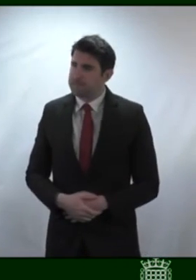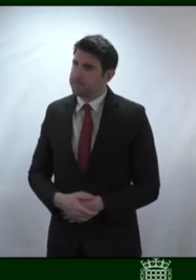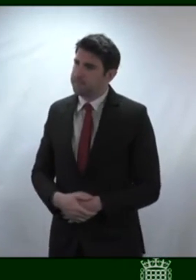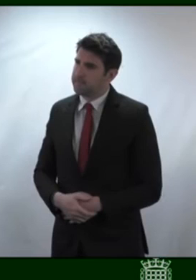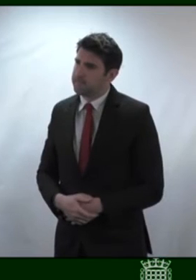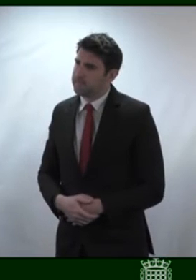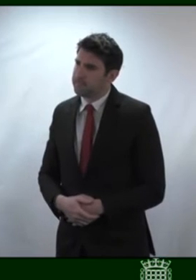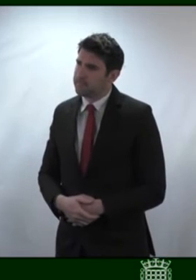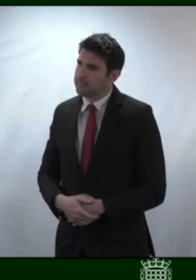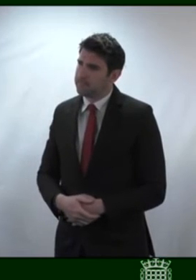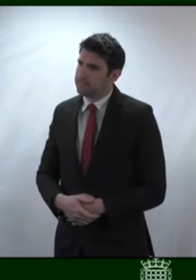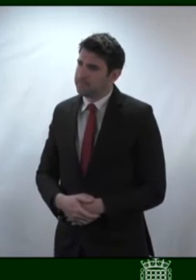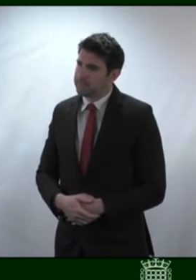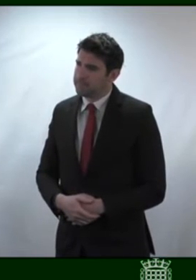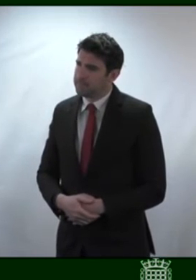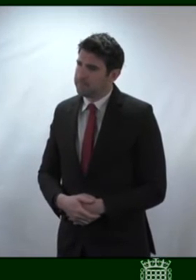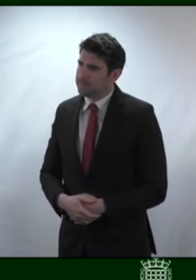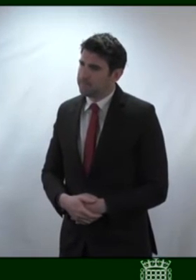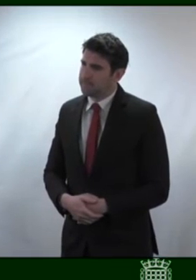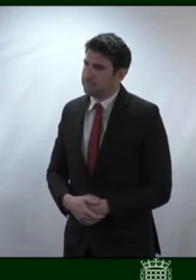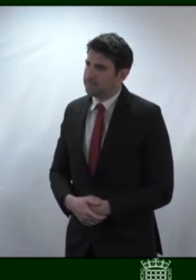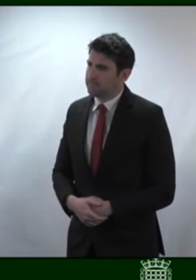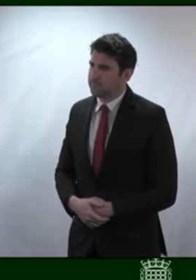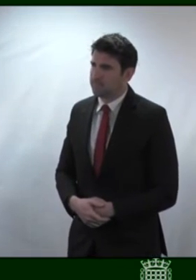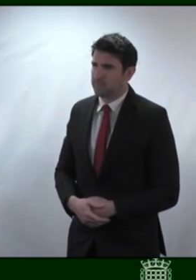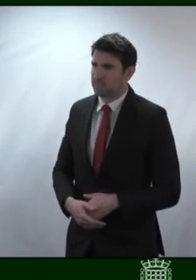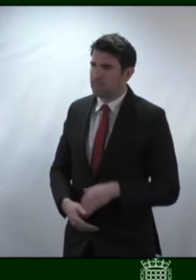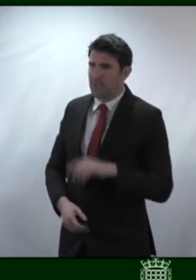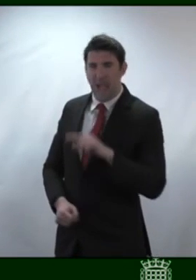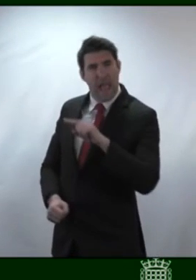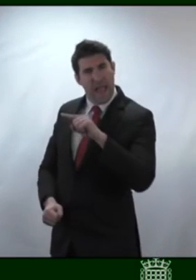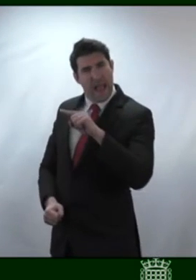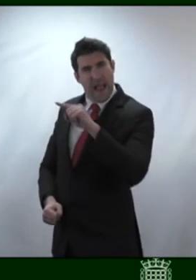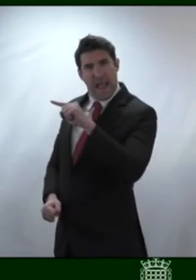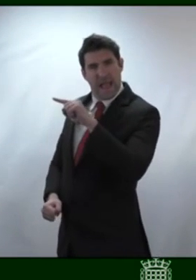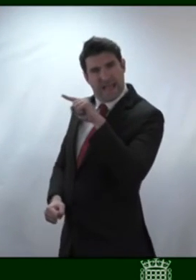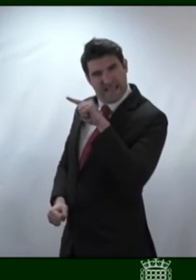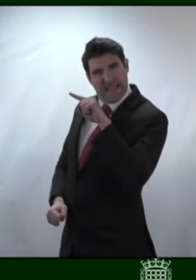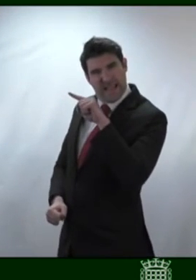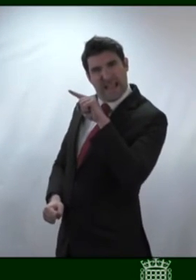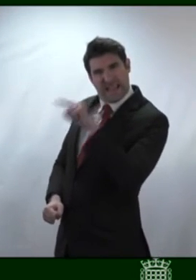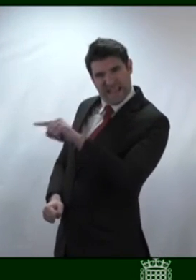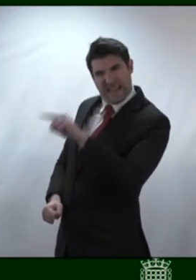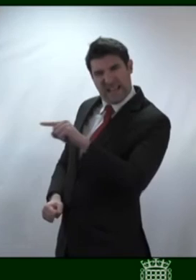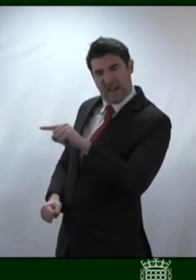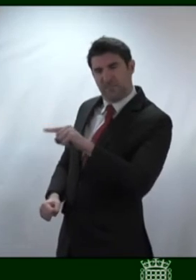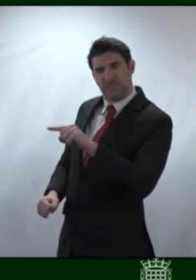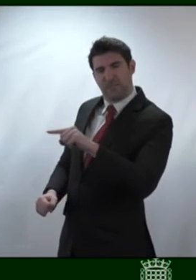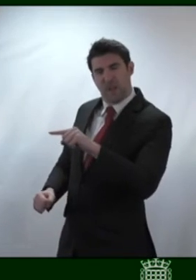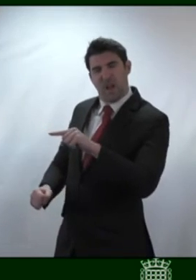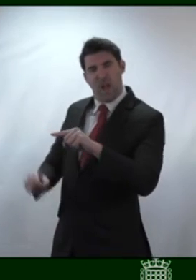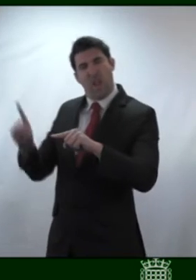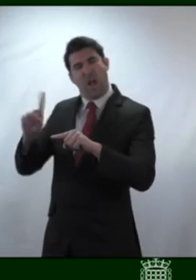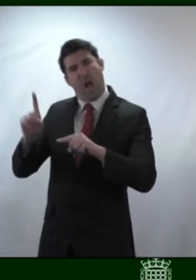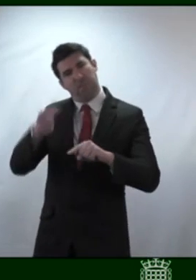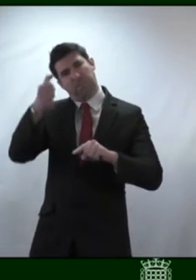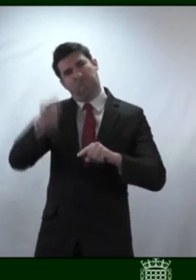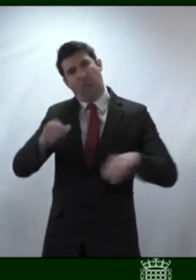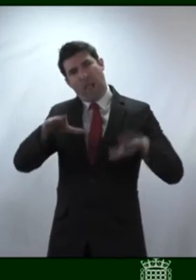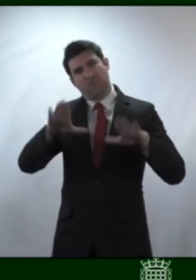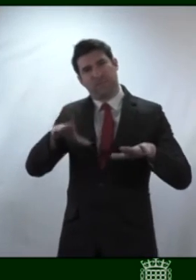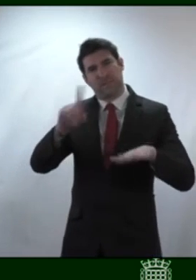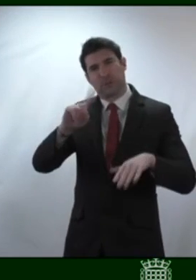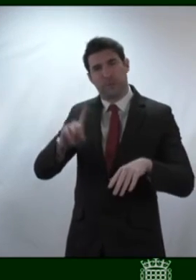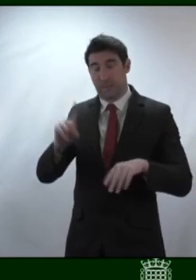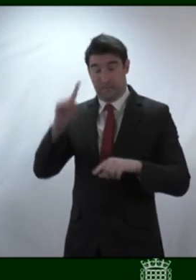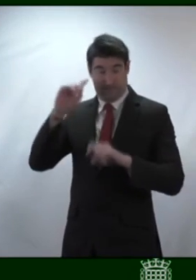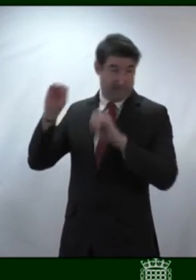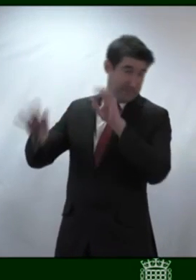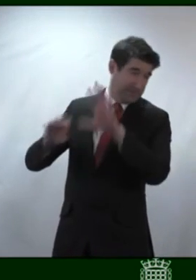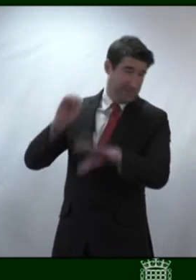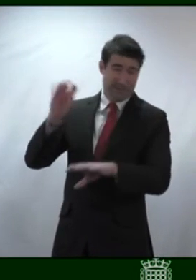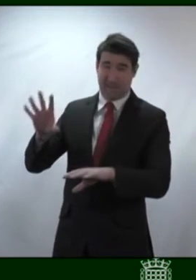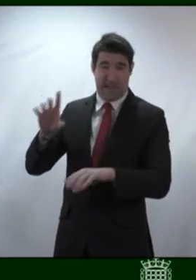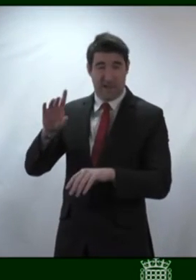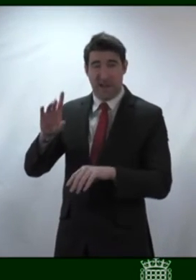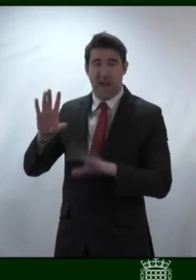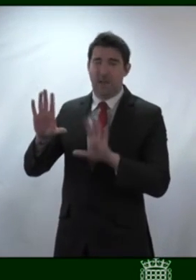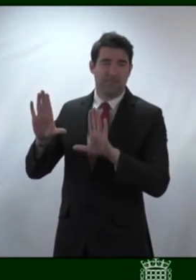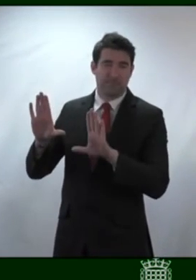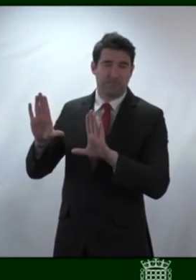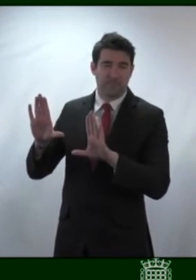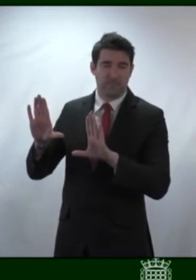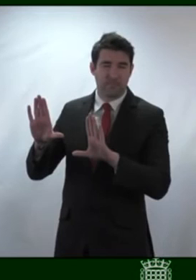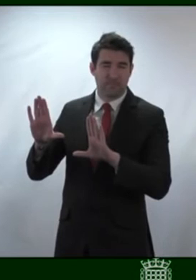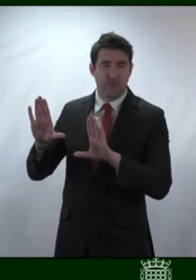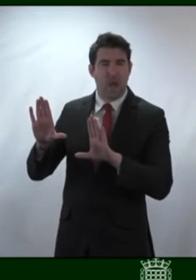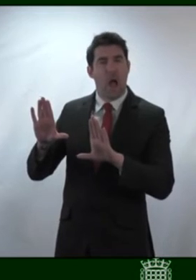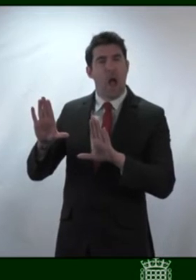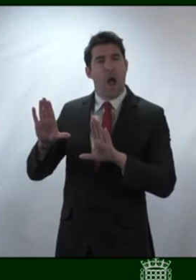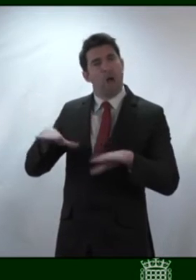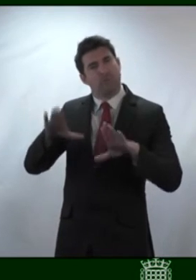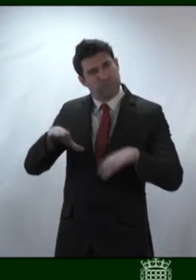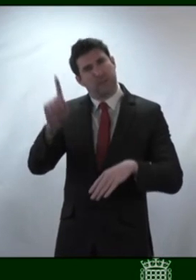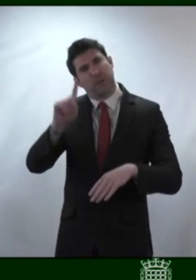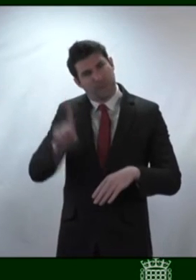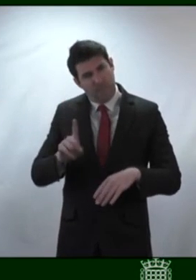trivialises the efforts of the British people in getting the virus down. He says that none of the